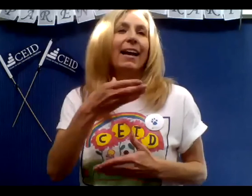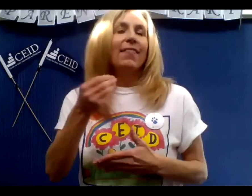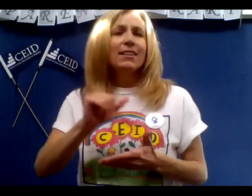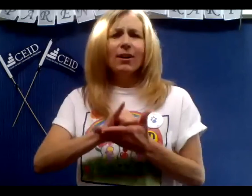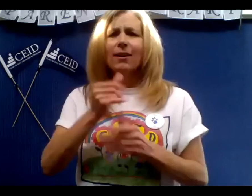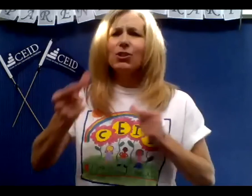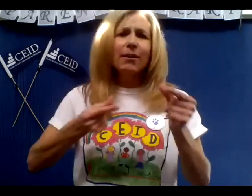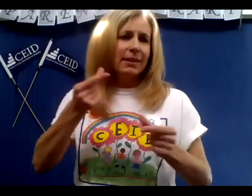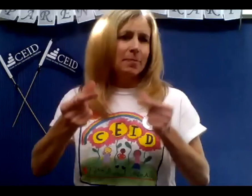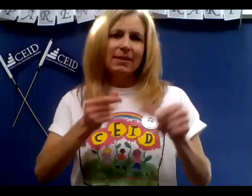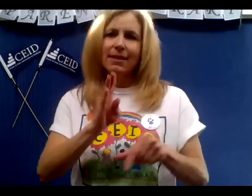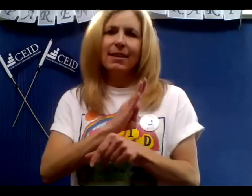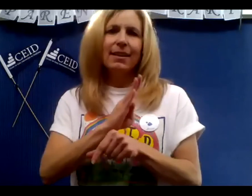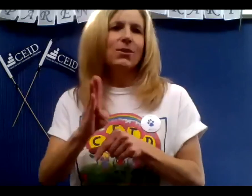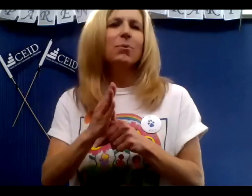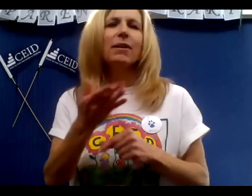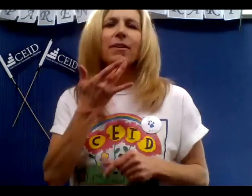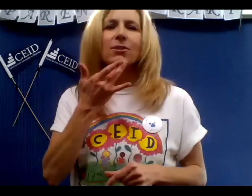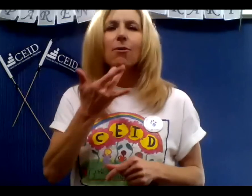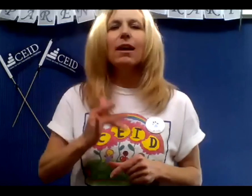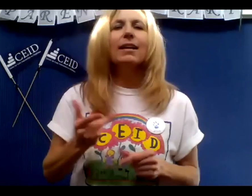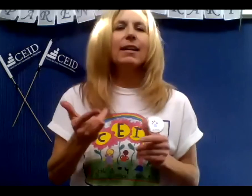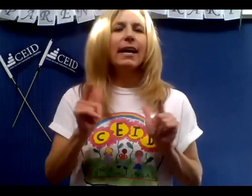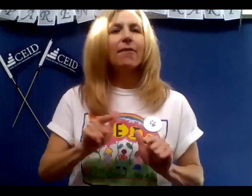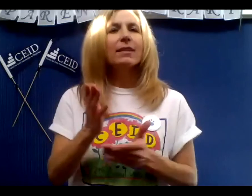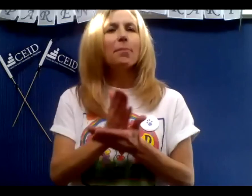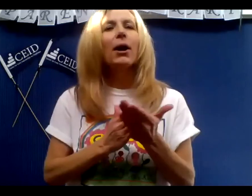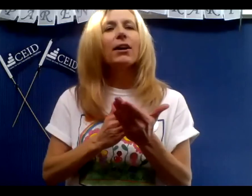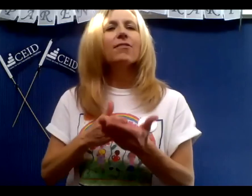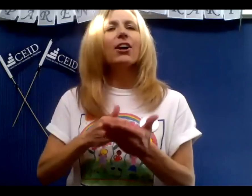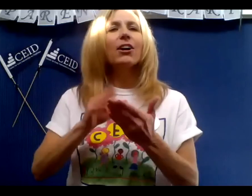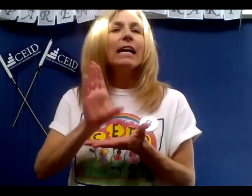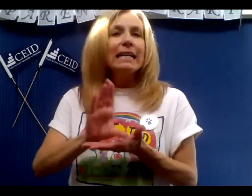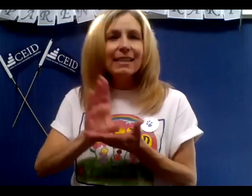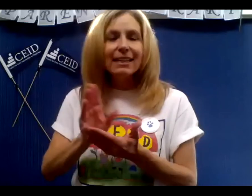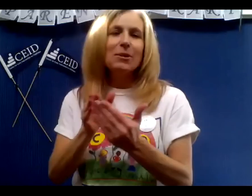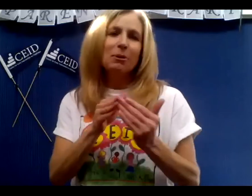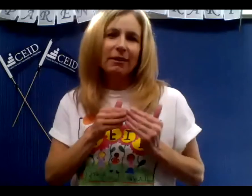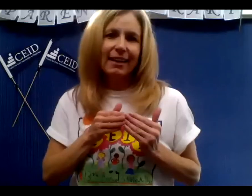And these are generous businesses who we feel so lucky to have as a part of our CEID community.